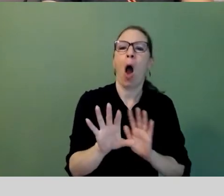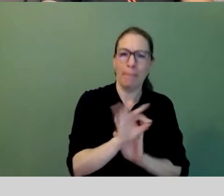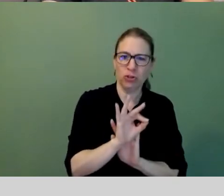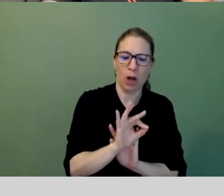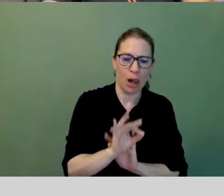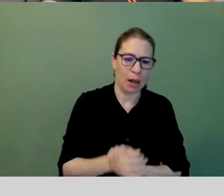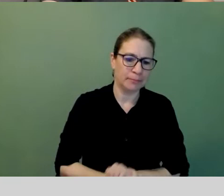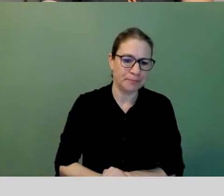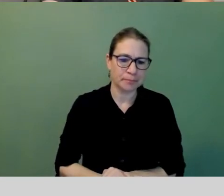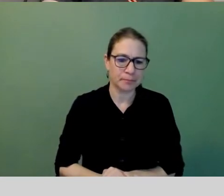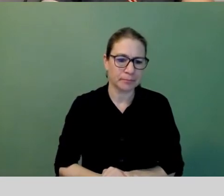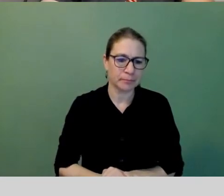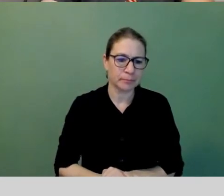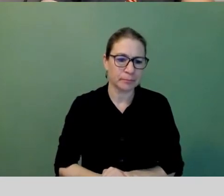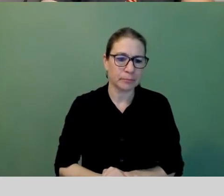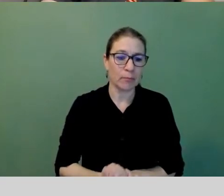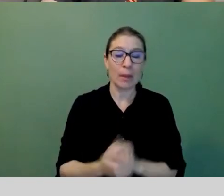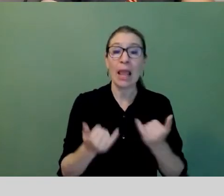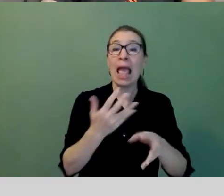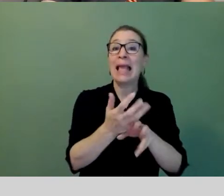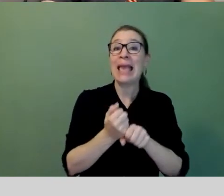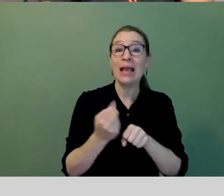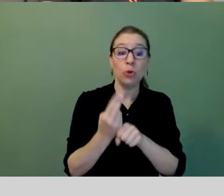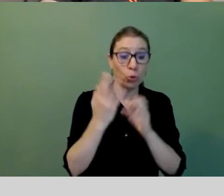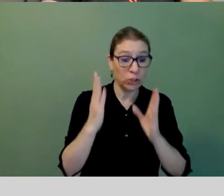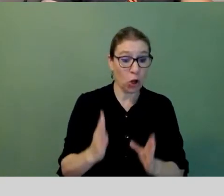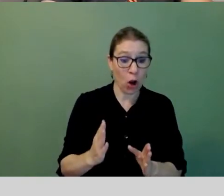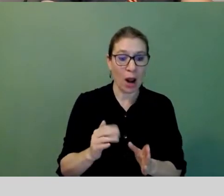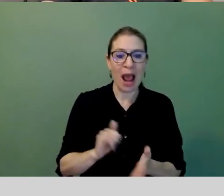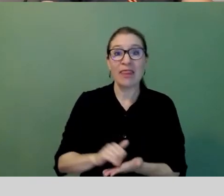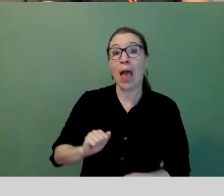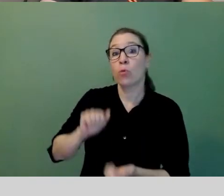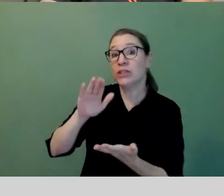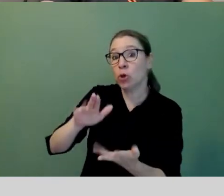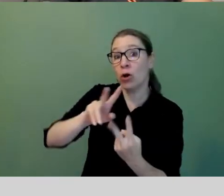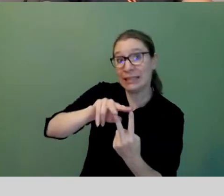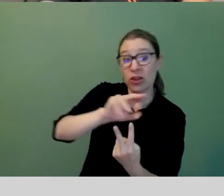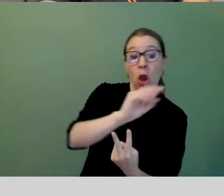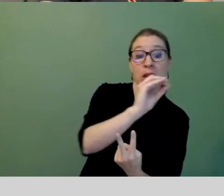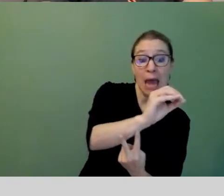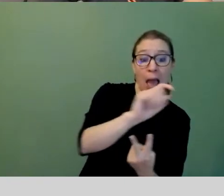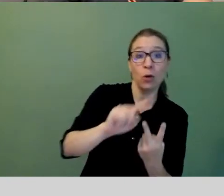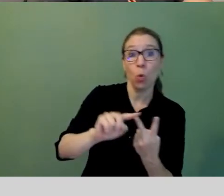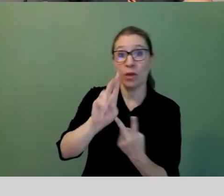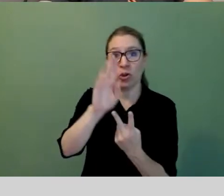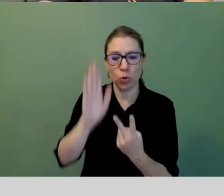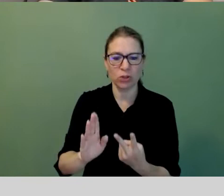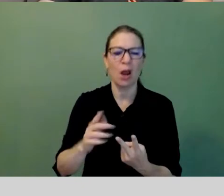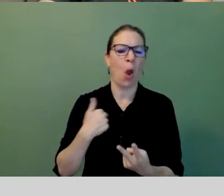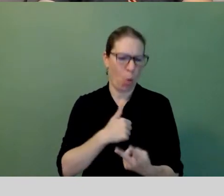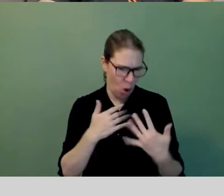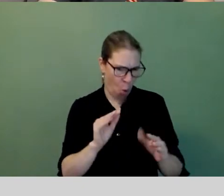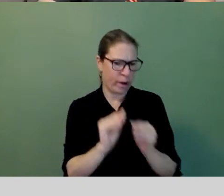Let's go back to the get user. We know get user returns either none or users. We annotated it properly.